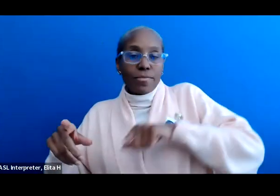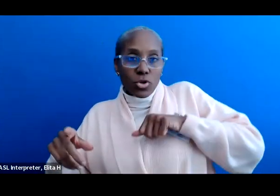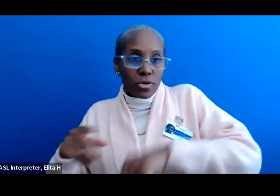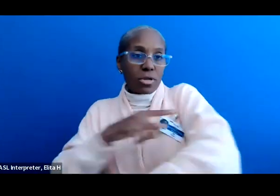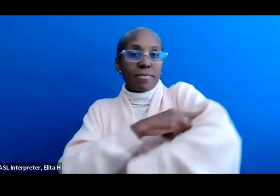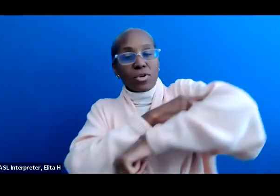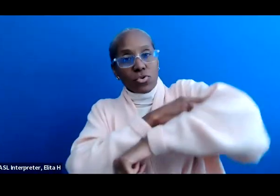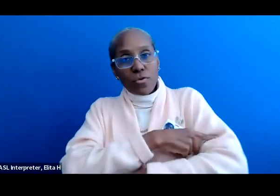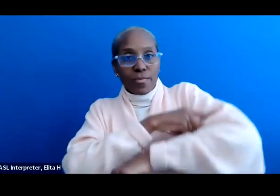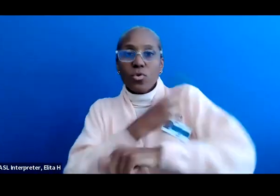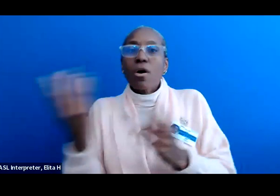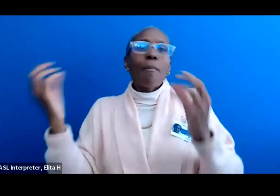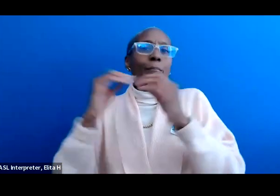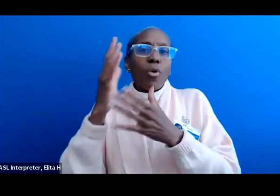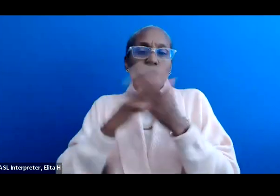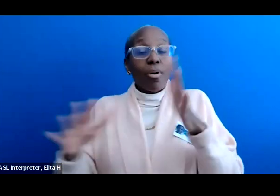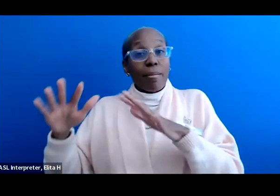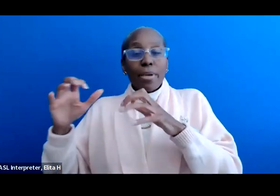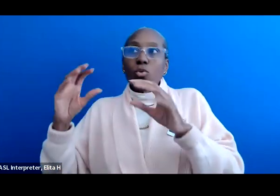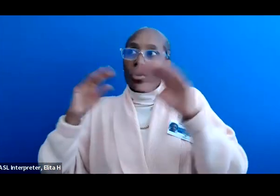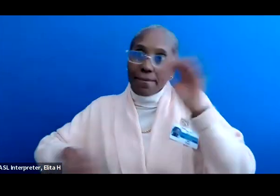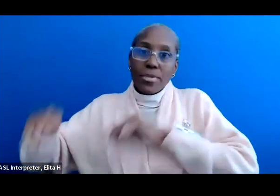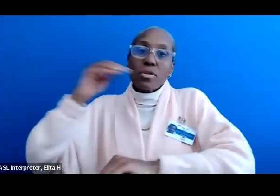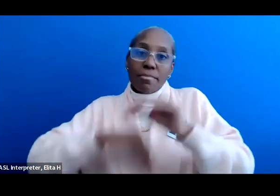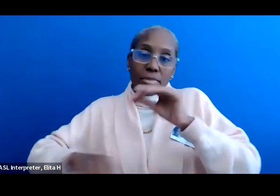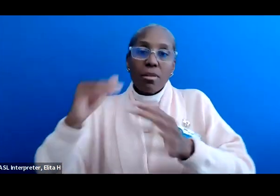any part of your body that's paralyzed is critical to keeping